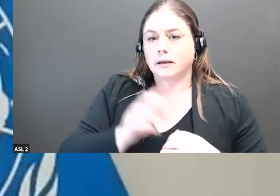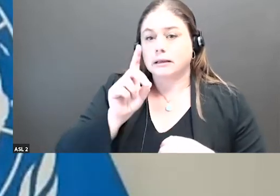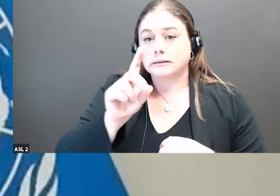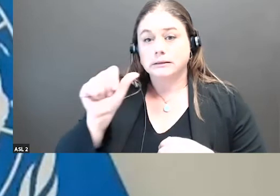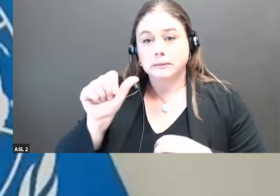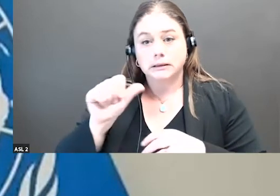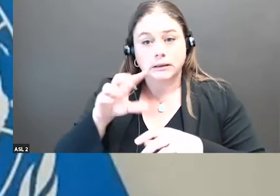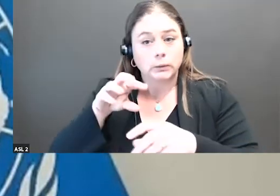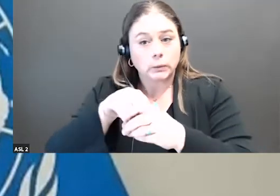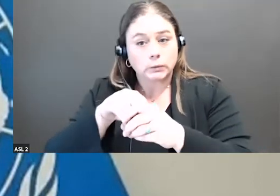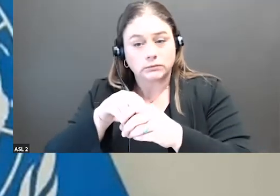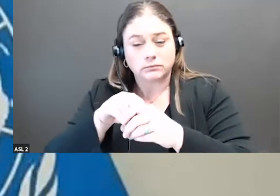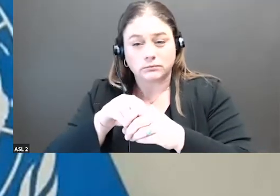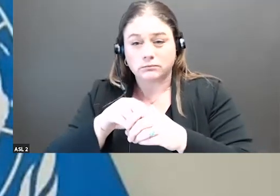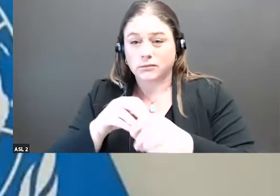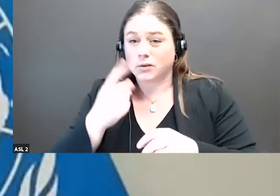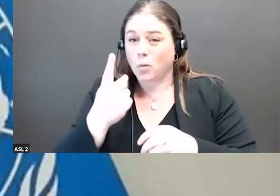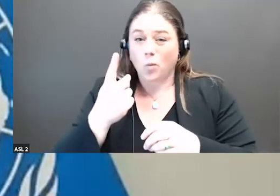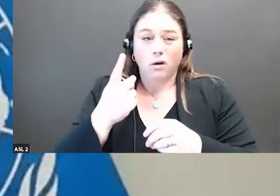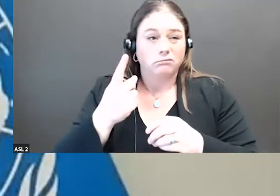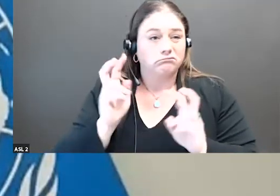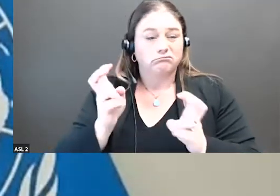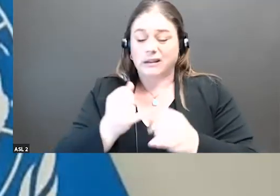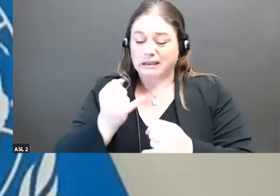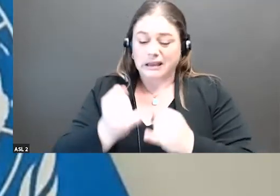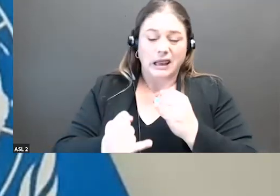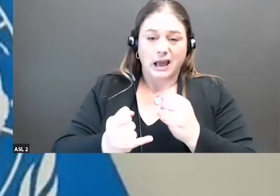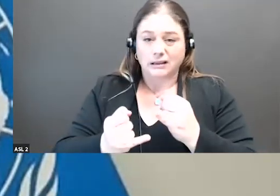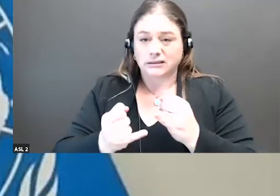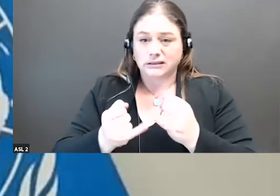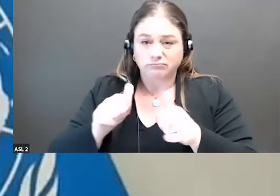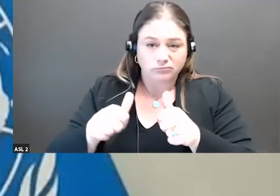is one of the last frontiers of thinking and feeling that we have to go through as a society.